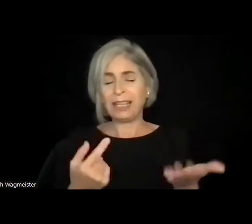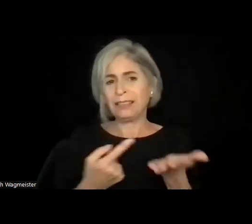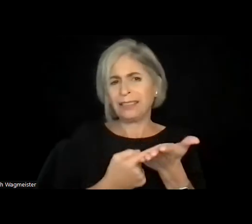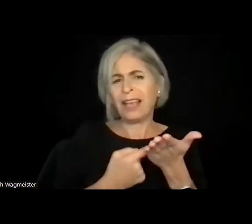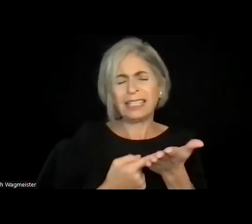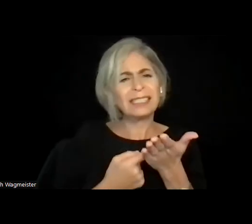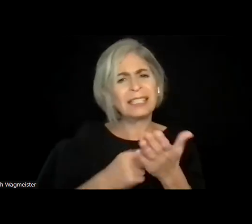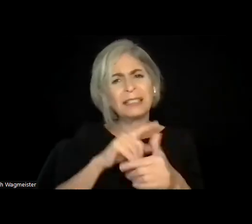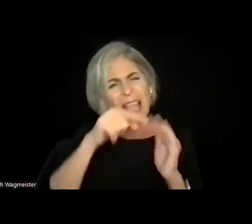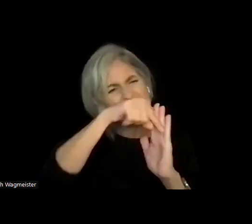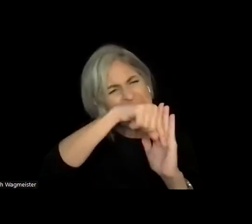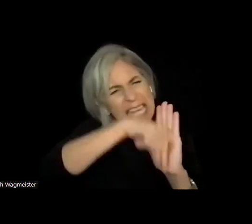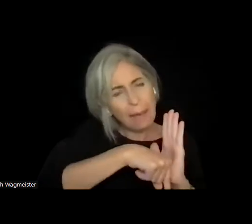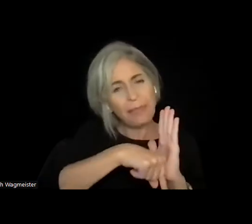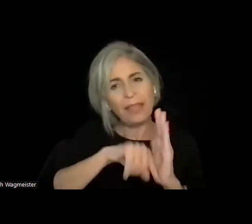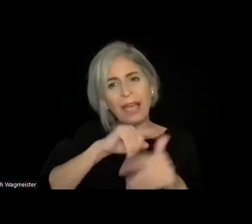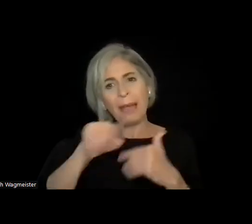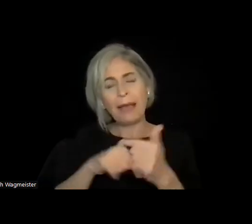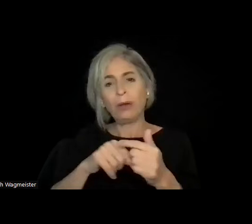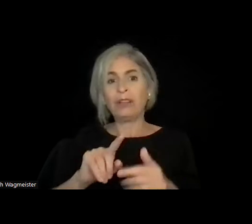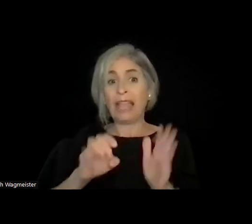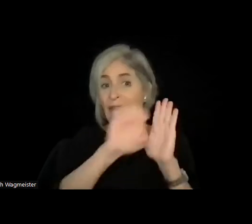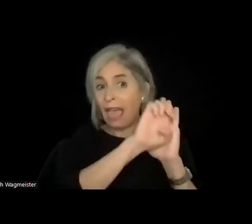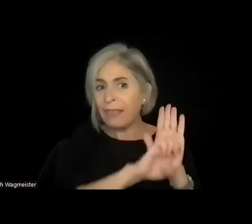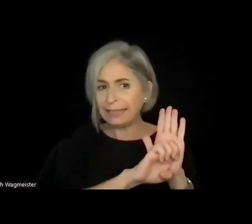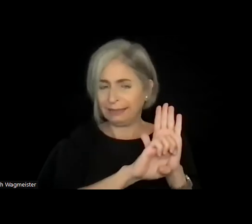Today, the discussion, especially the first part, where Thomas